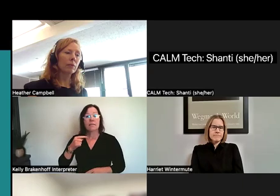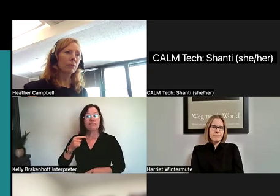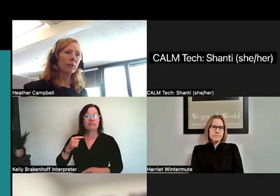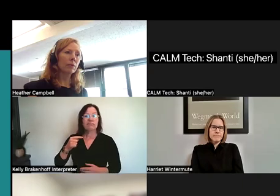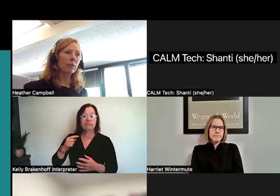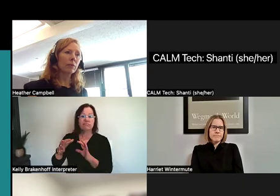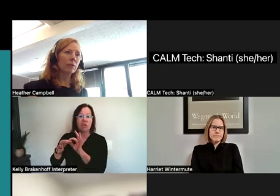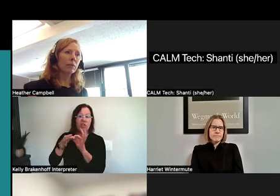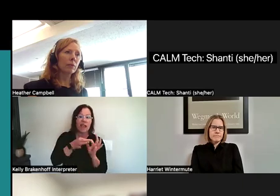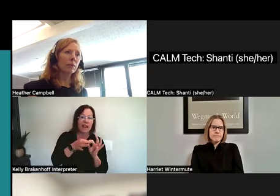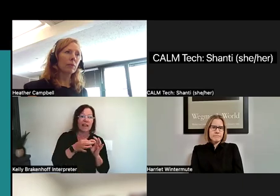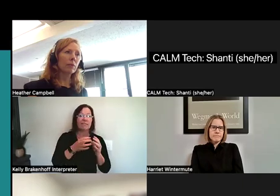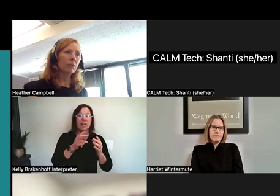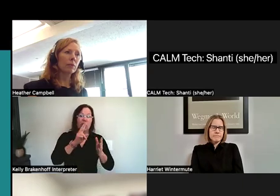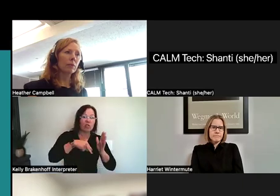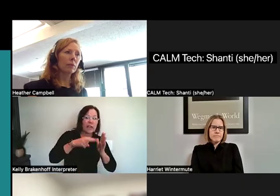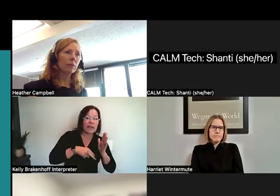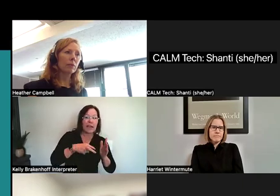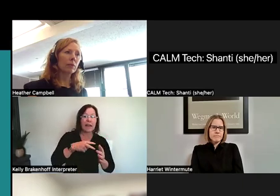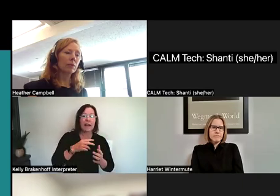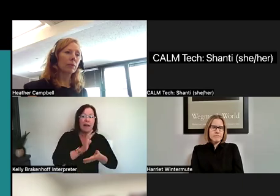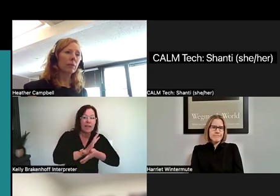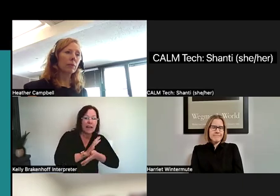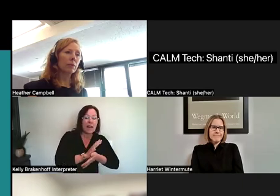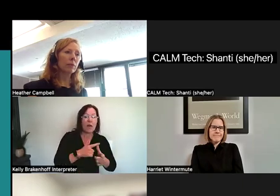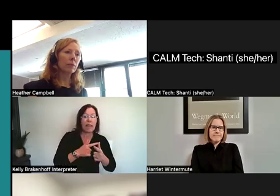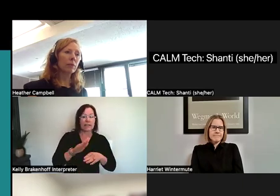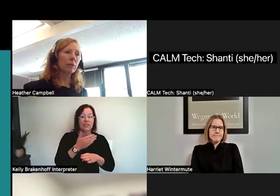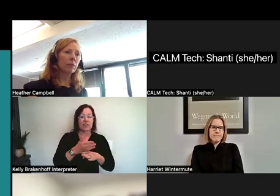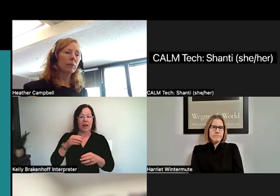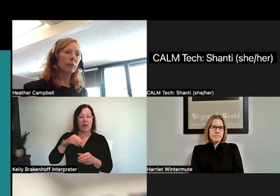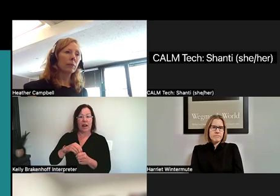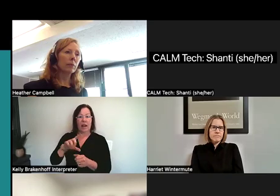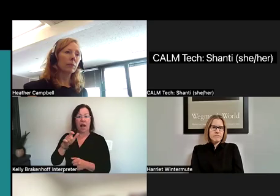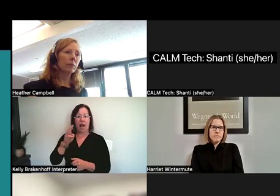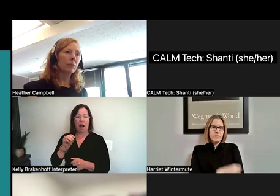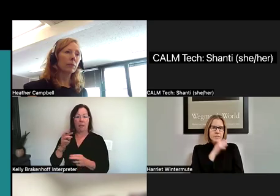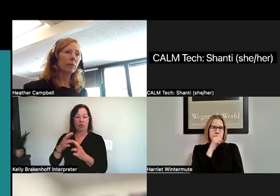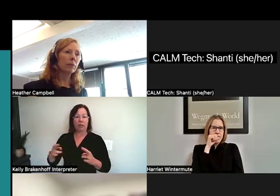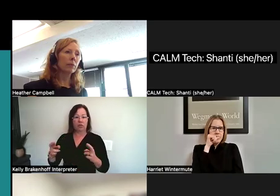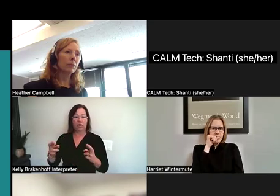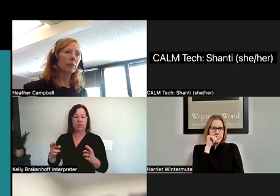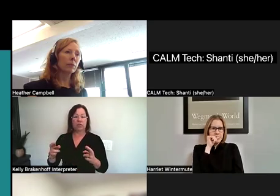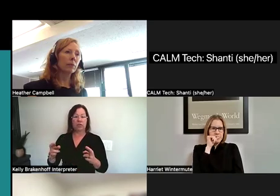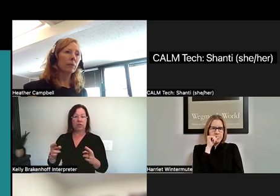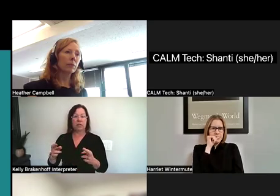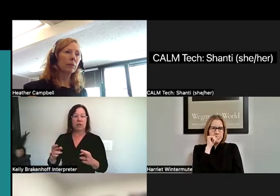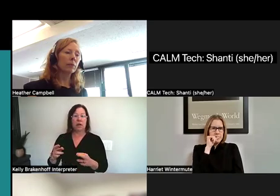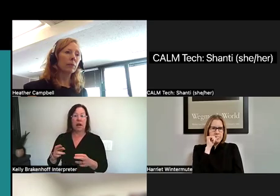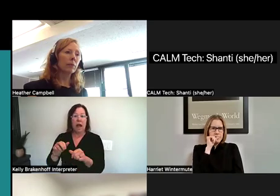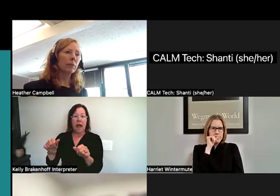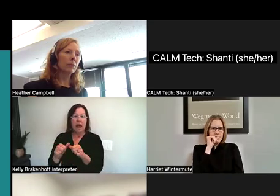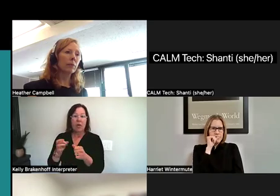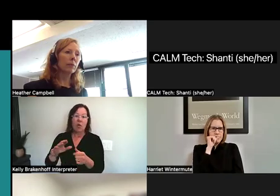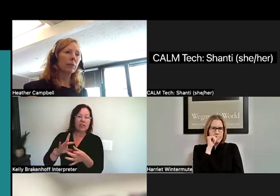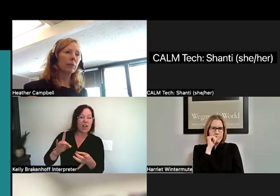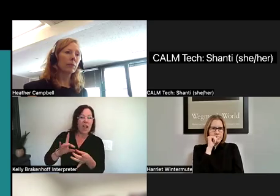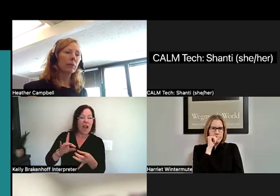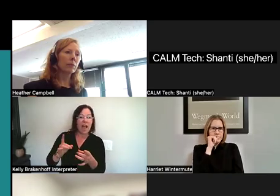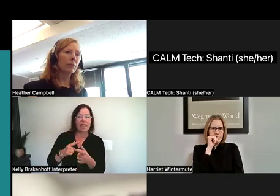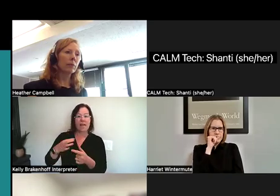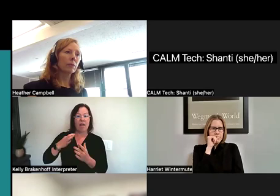podcasts or something else please share it with us in the chat or in the calm resource material.